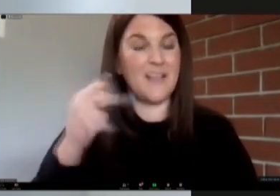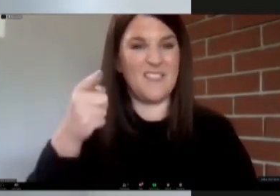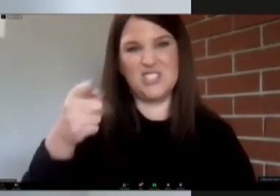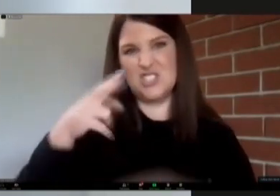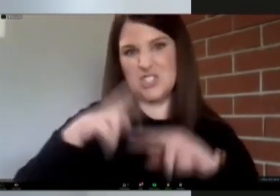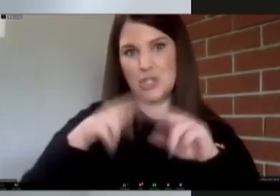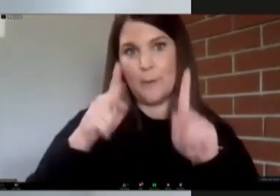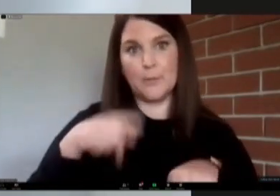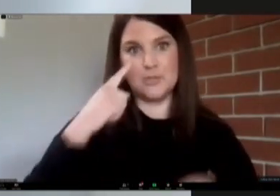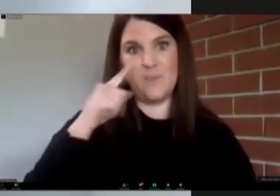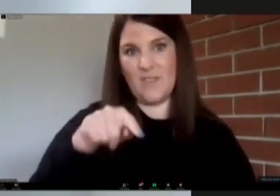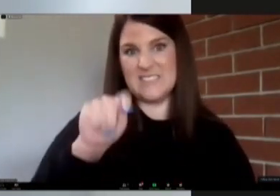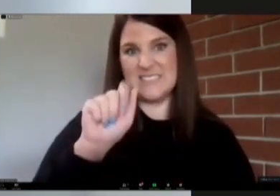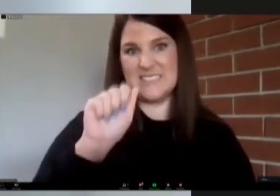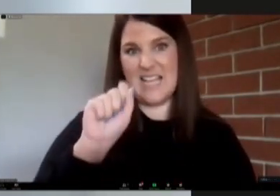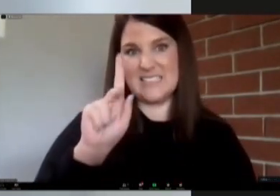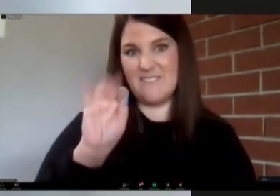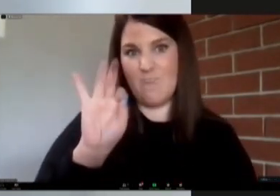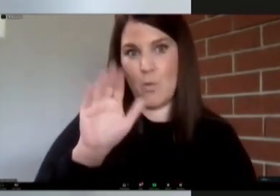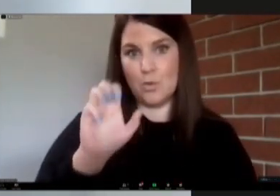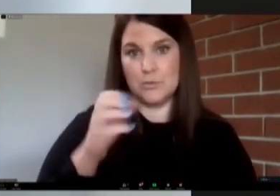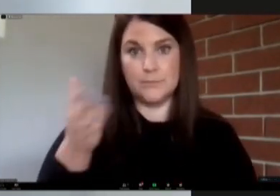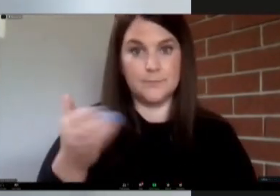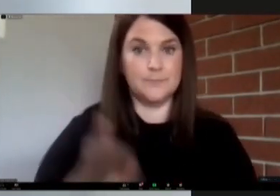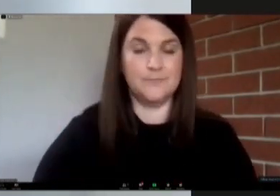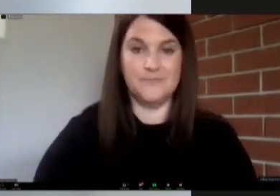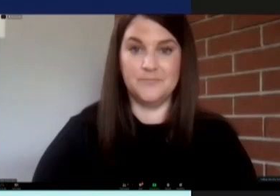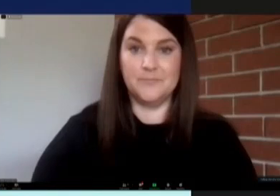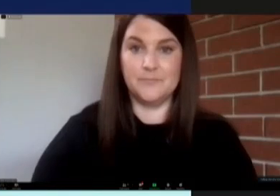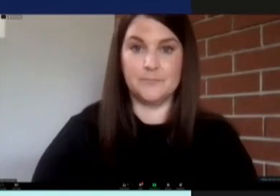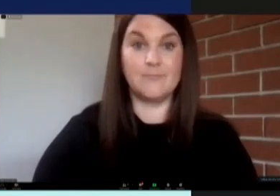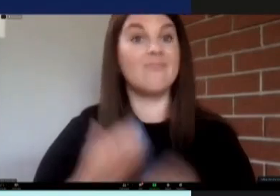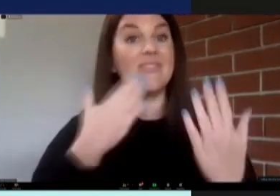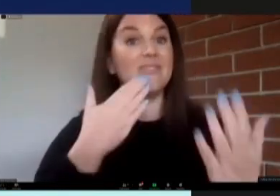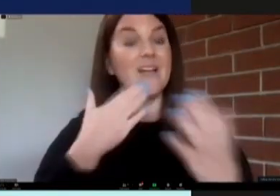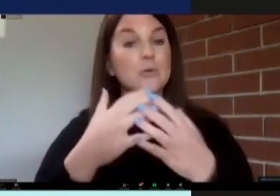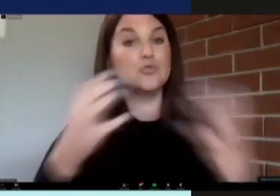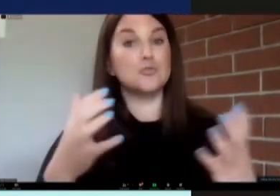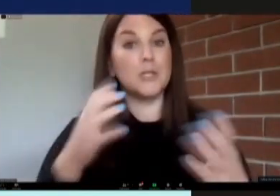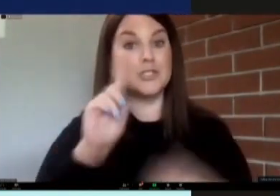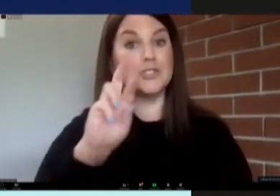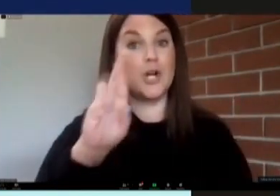Madam Chair? Marcella Nunez-Smith: Thank you so much, Dr. Wendt. And Good day everyone.